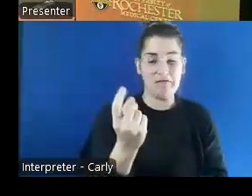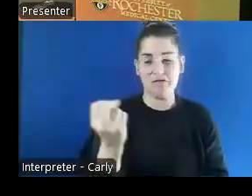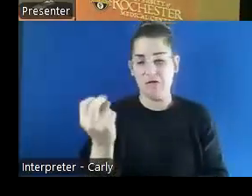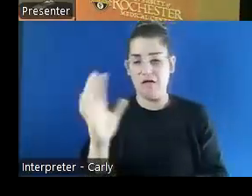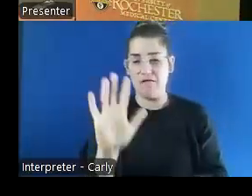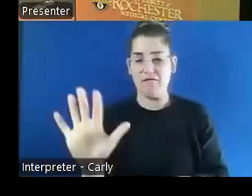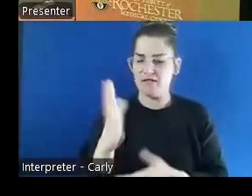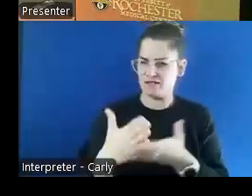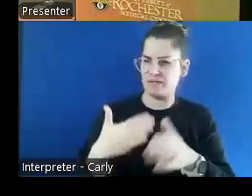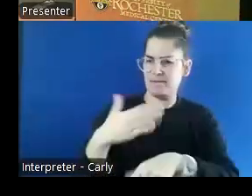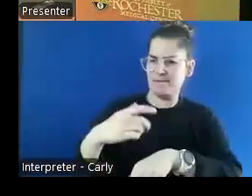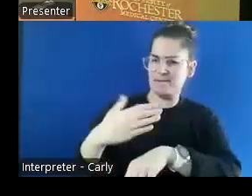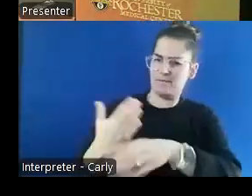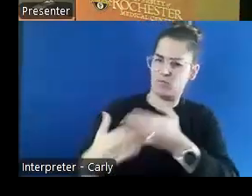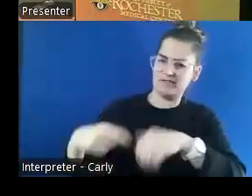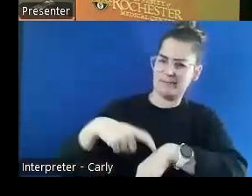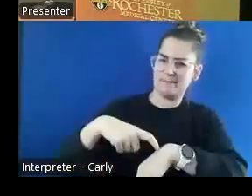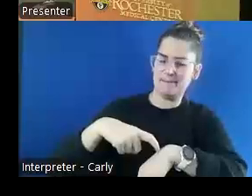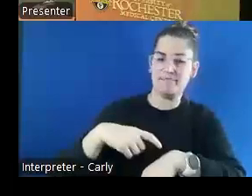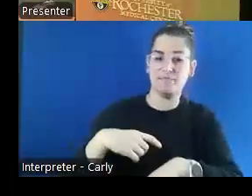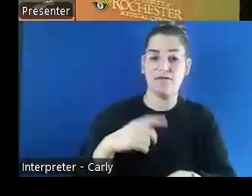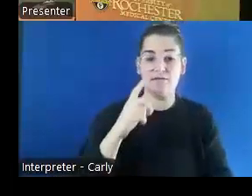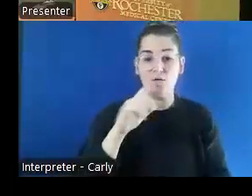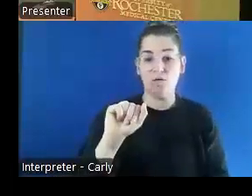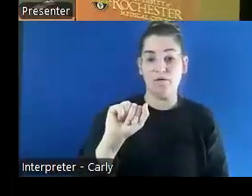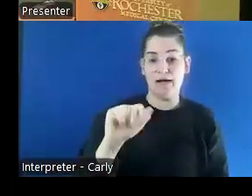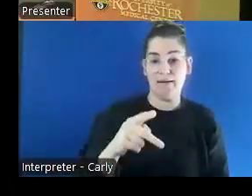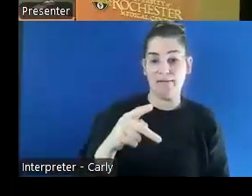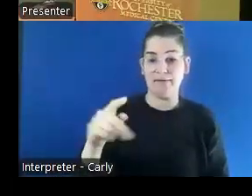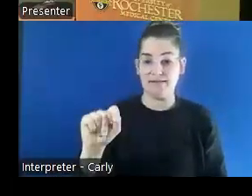really important to recognize about our AP team the nurse practitioners and physician assistants